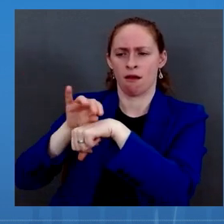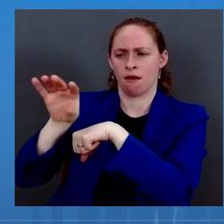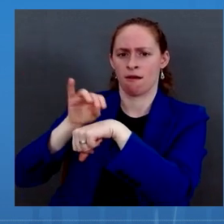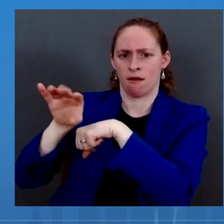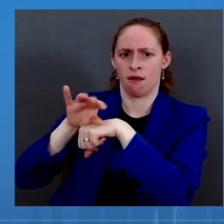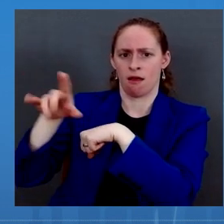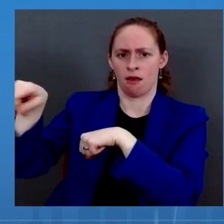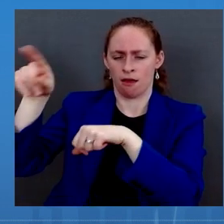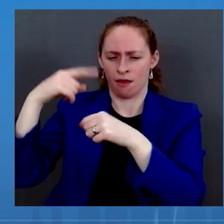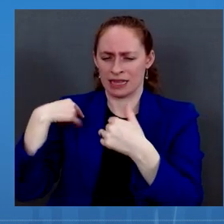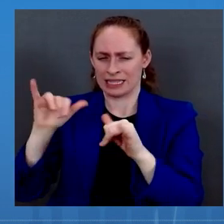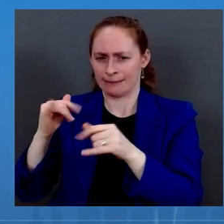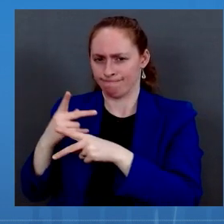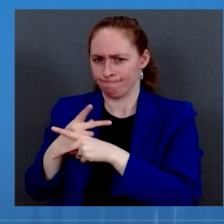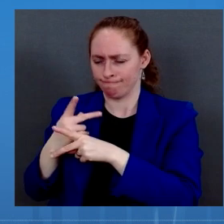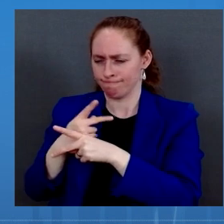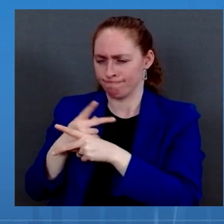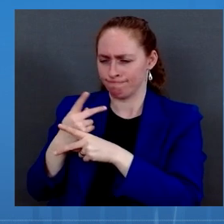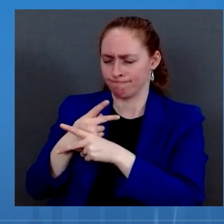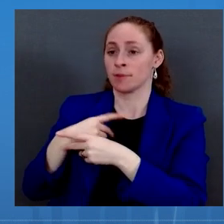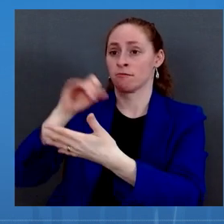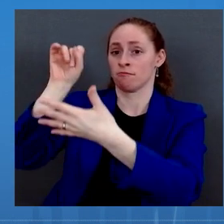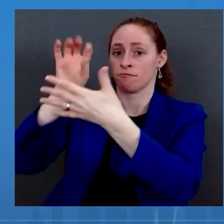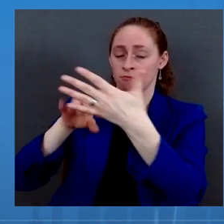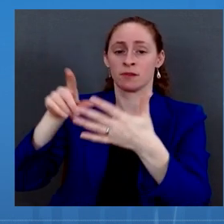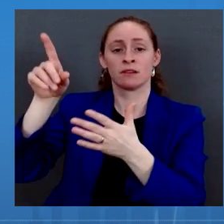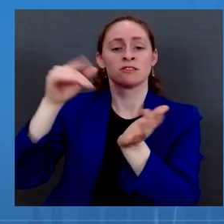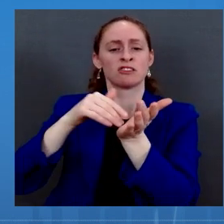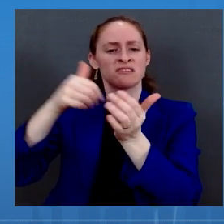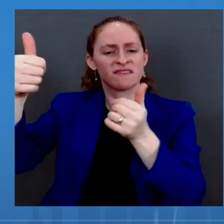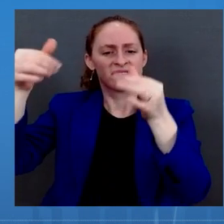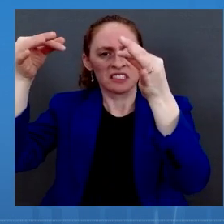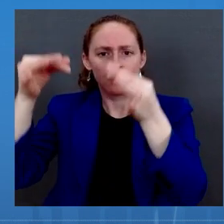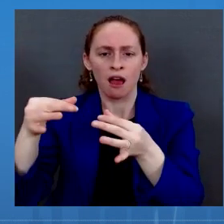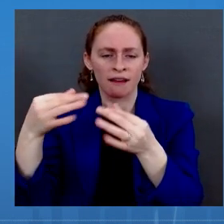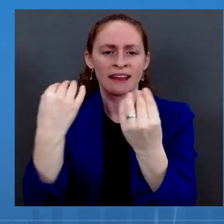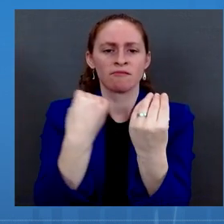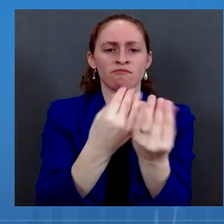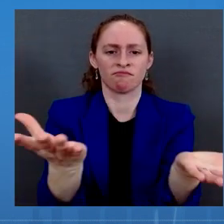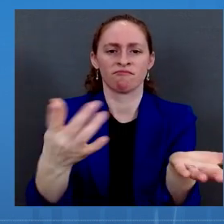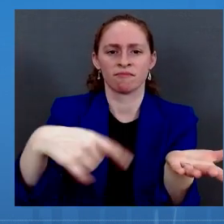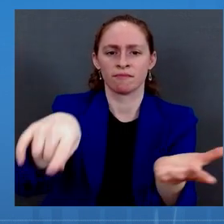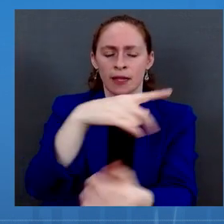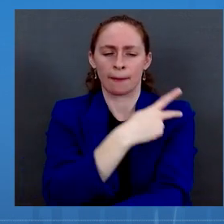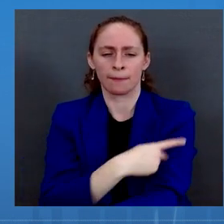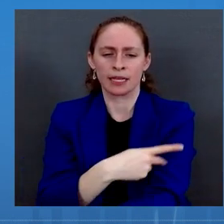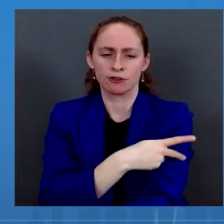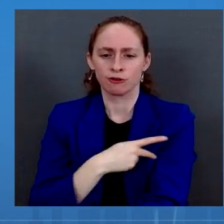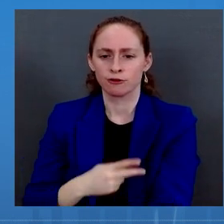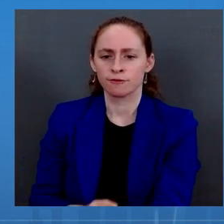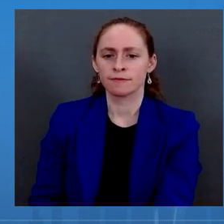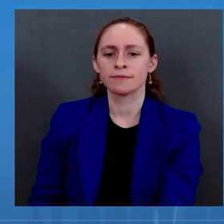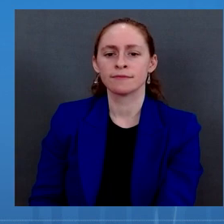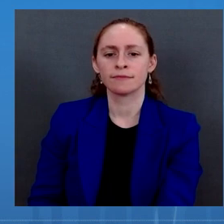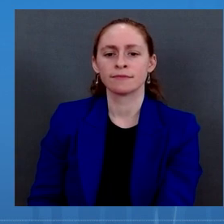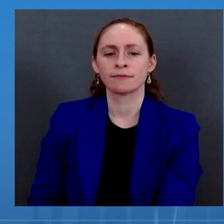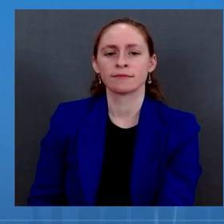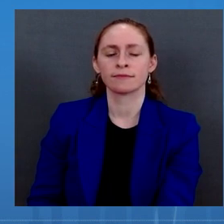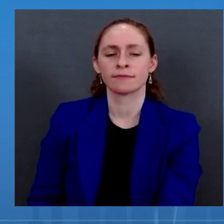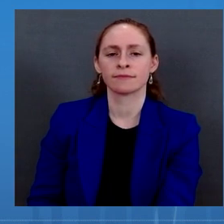The Press: Can you hear me? Mr. Zients: Yes. The Press: Okay. Thank you for taking my question, and it's for Dr. Walensky. And my question is --